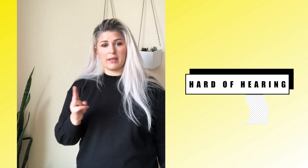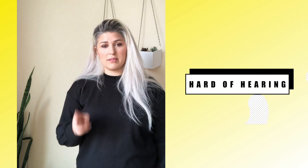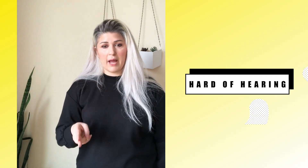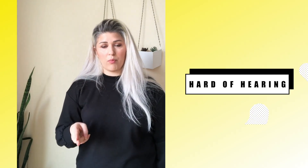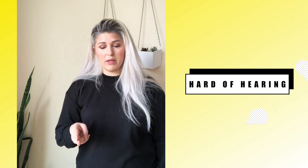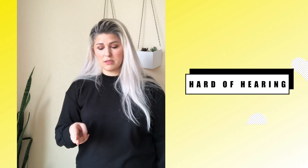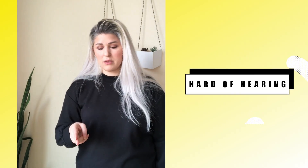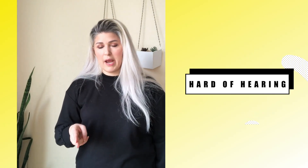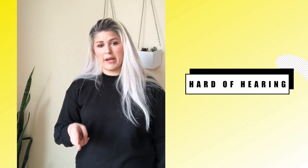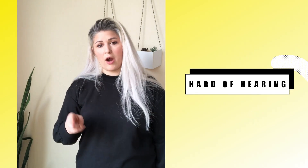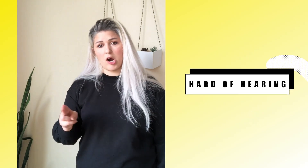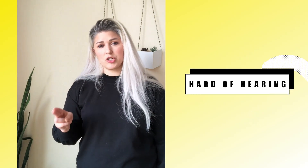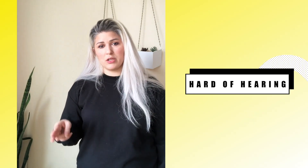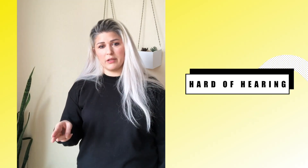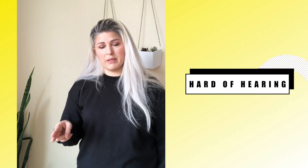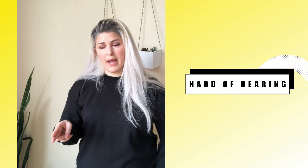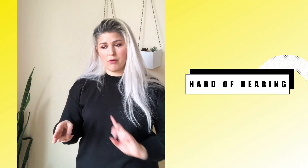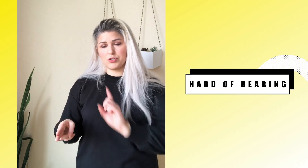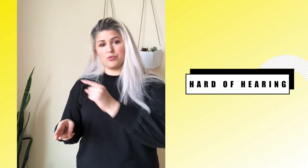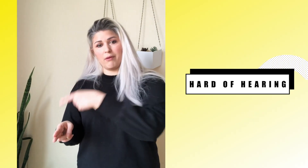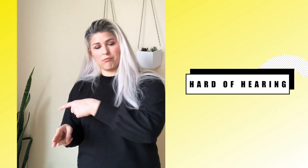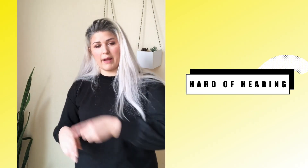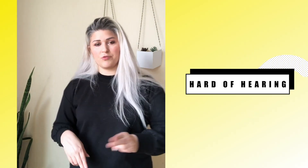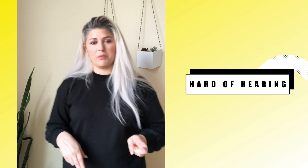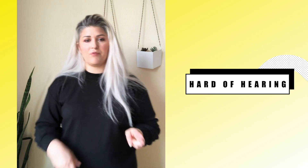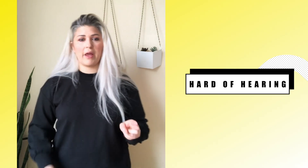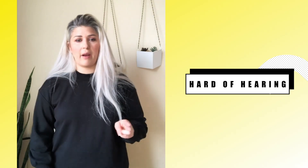I tap once and I arch a little bit out to my right from left-handed.